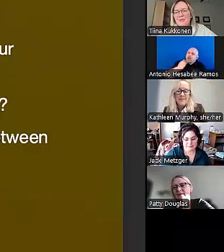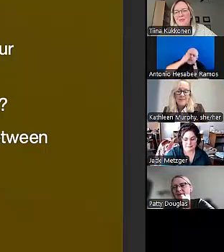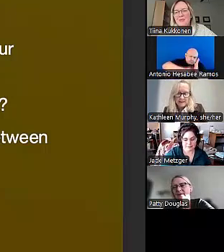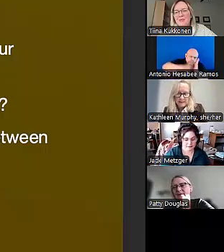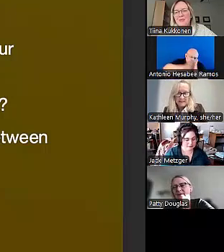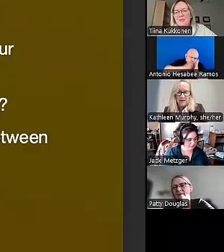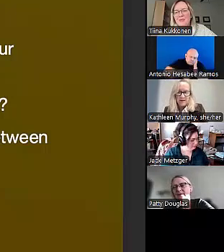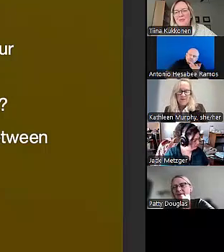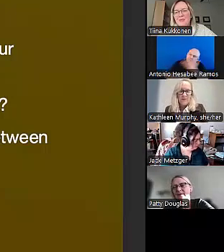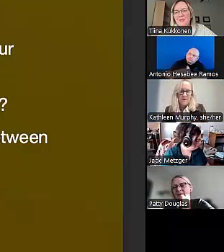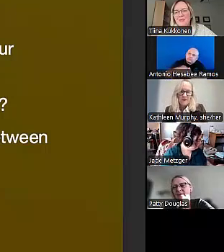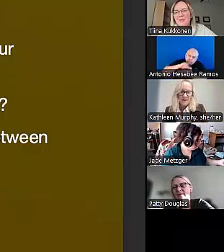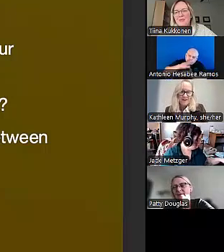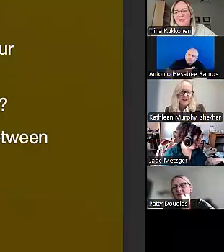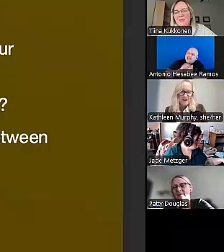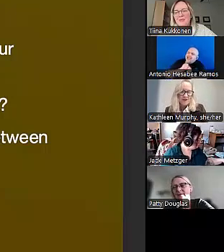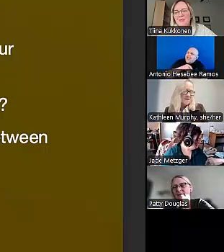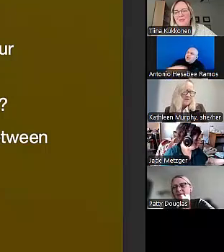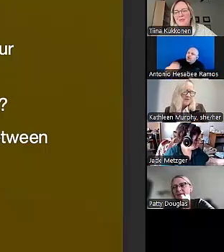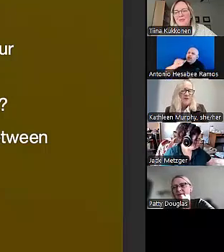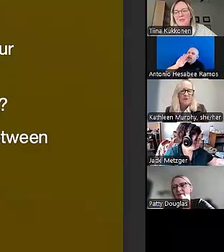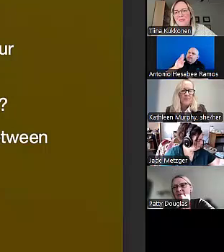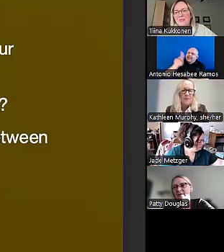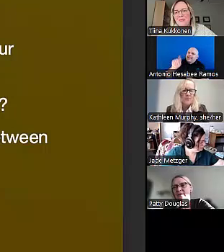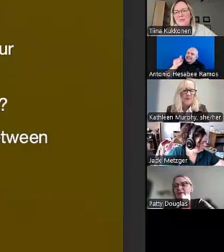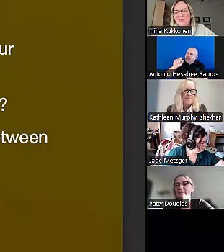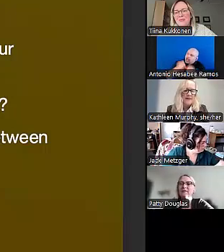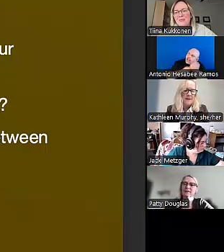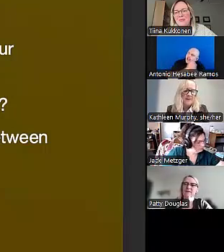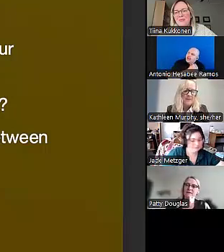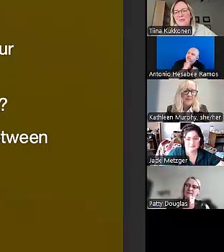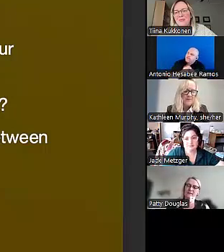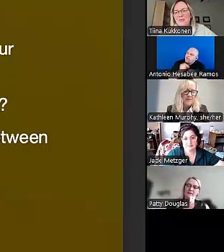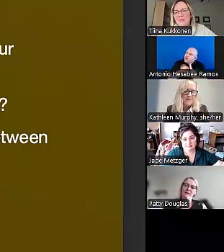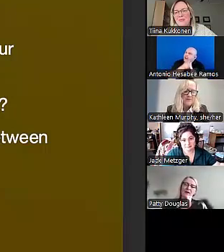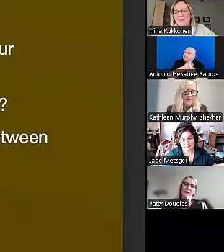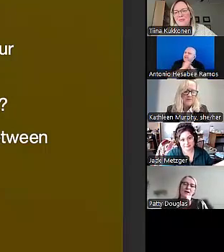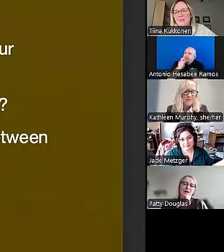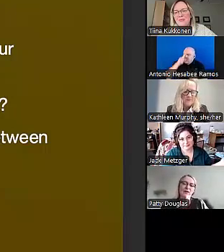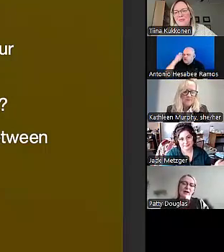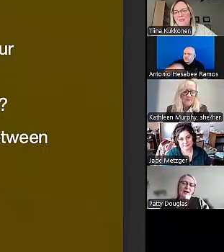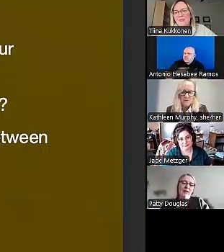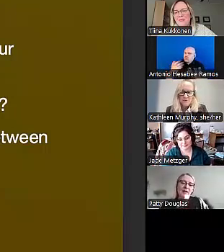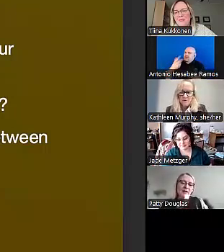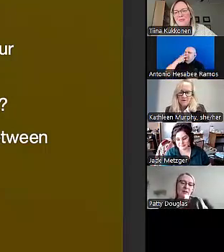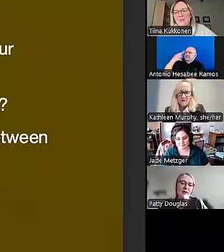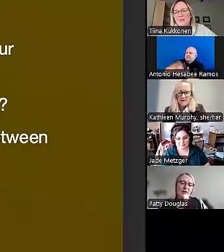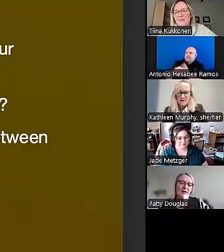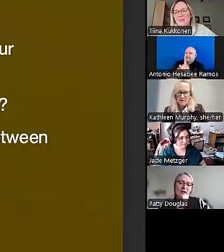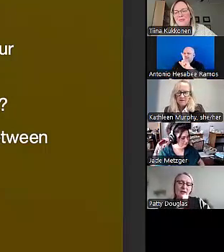impact from arts-based actions? Because a funder probably would want to see that. Patty Douglas: So Animating Democracy has